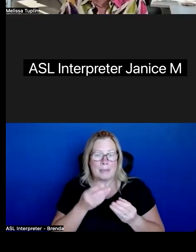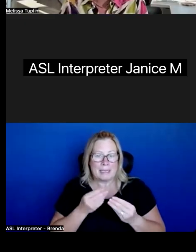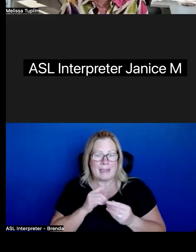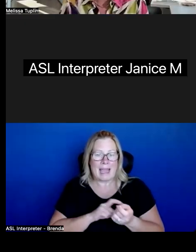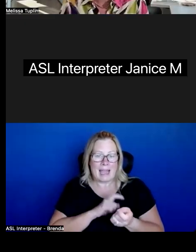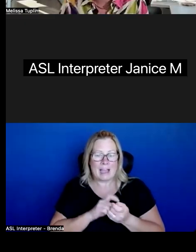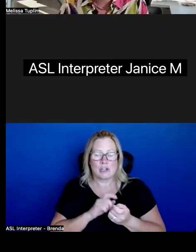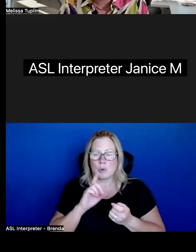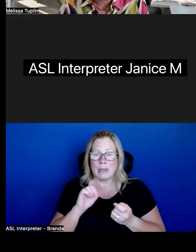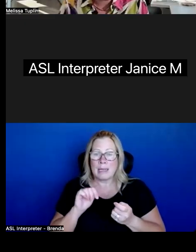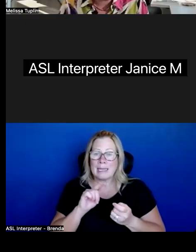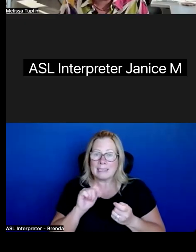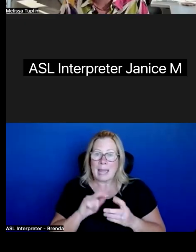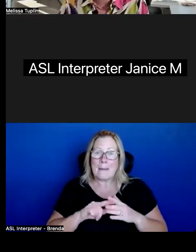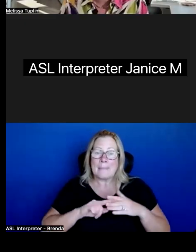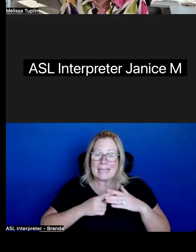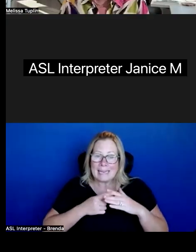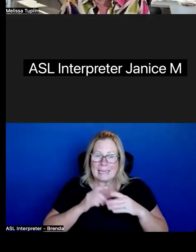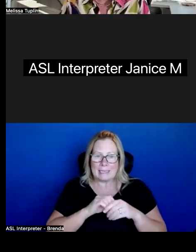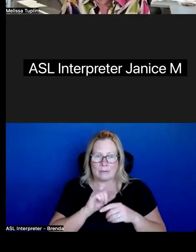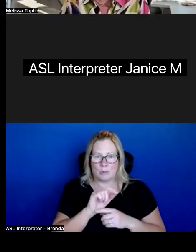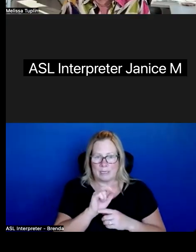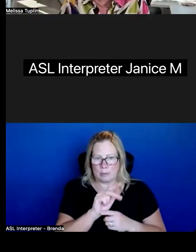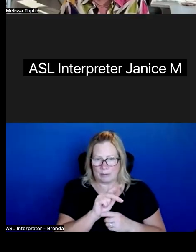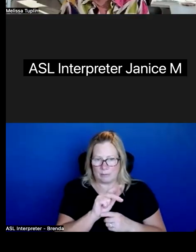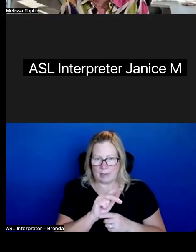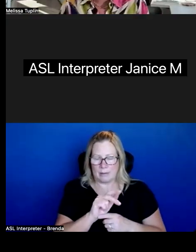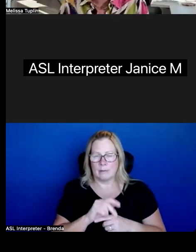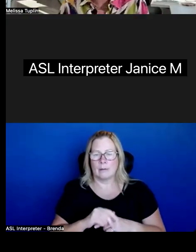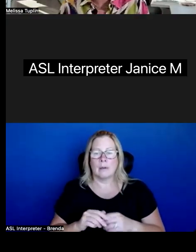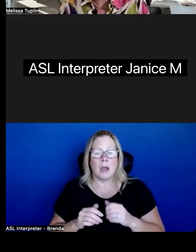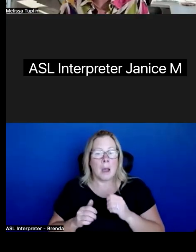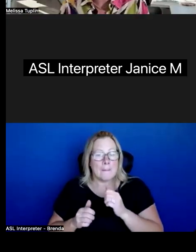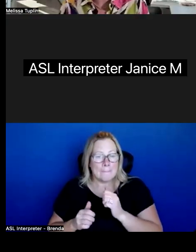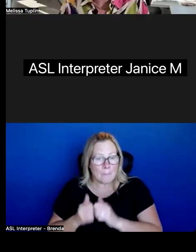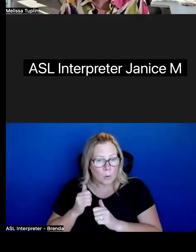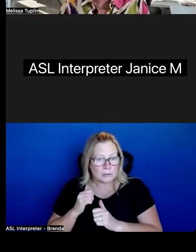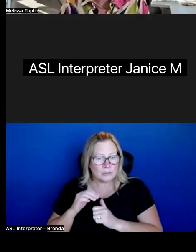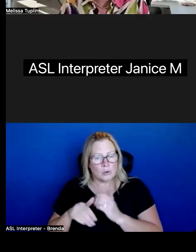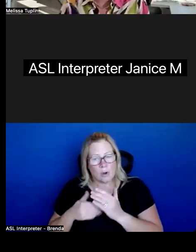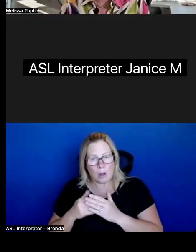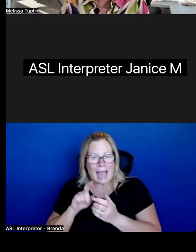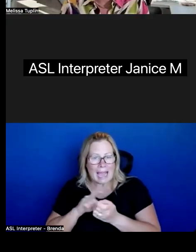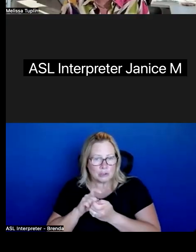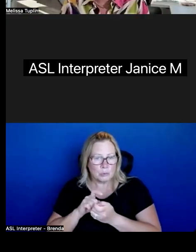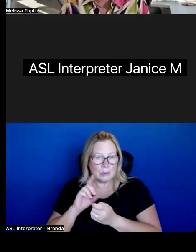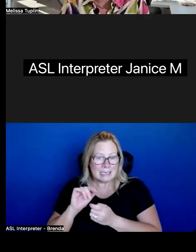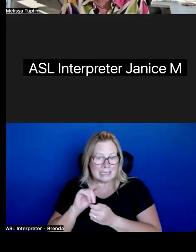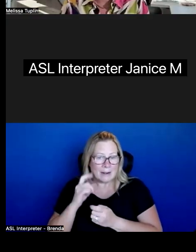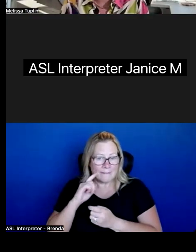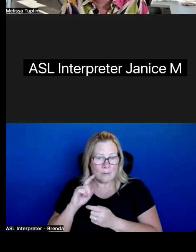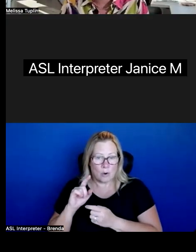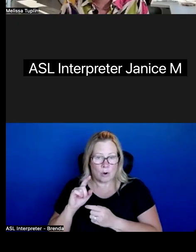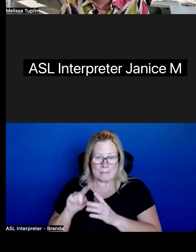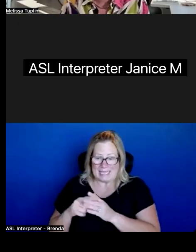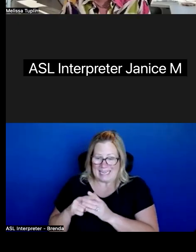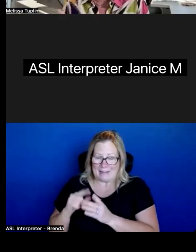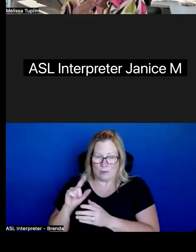fiscal year beginning in ’23, likely mostly all actual data for fiscal year beginning in ’24,